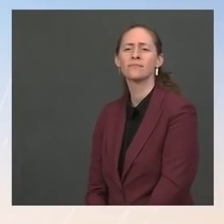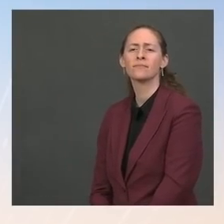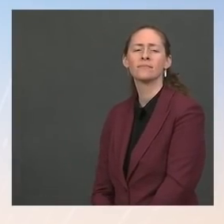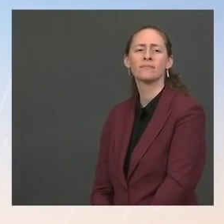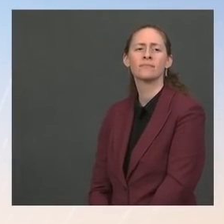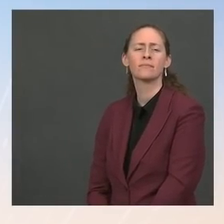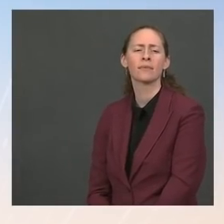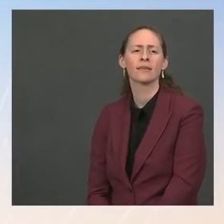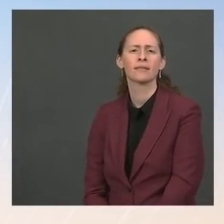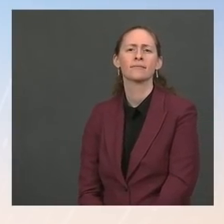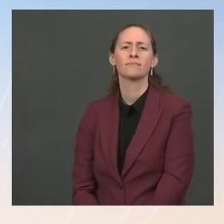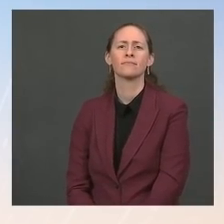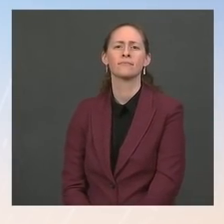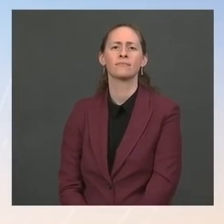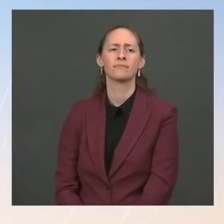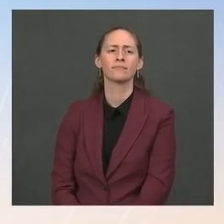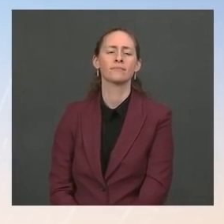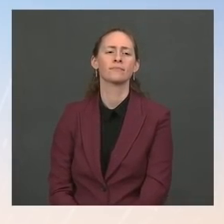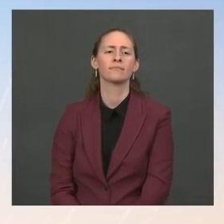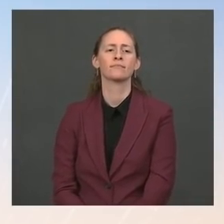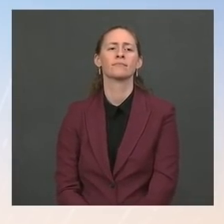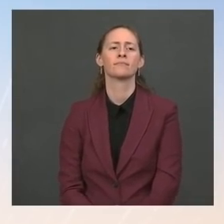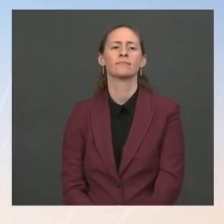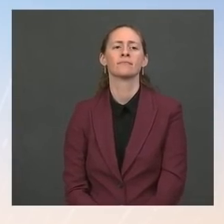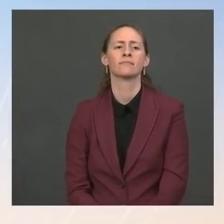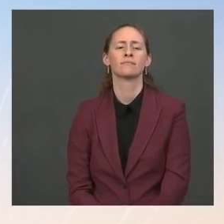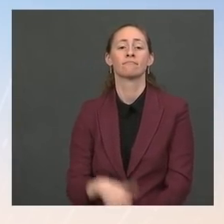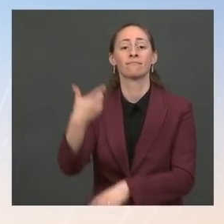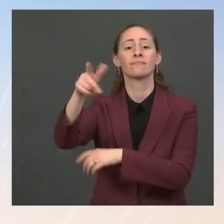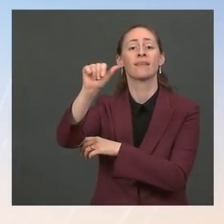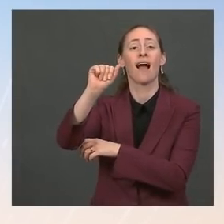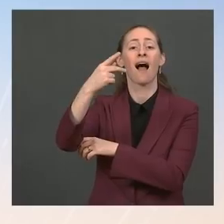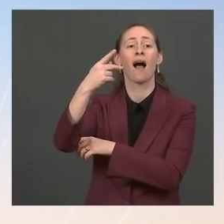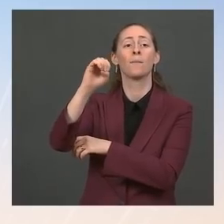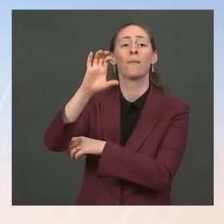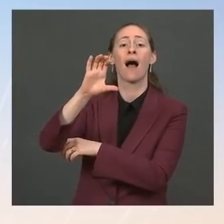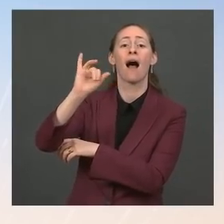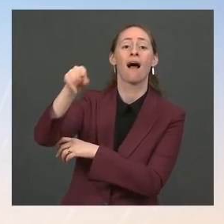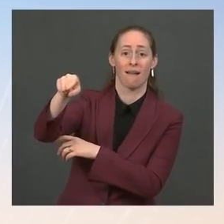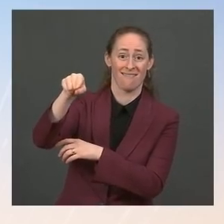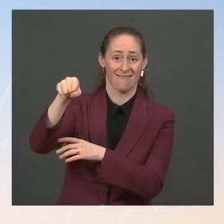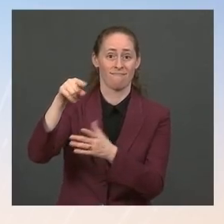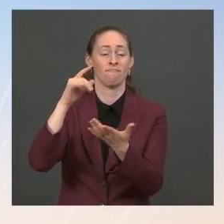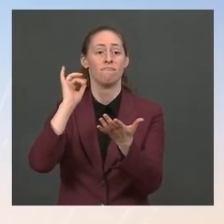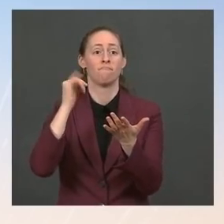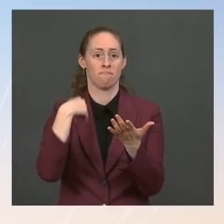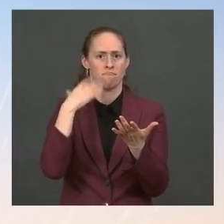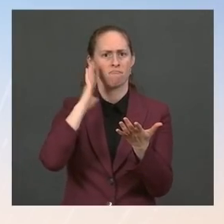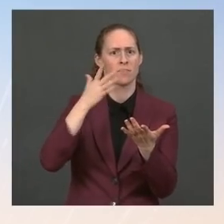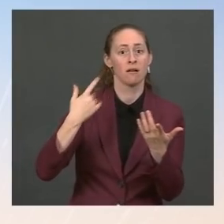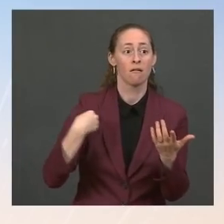APEC hosting requires the consensus of all 21 economies. We thank the vast majority of members